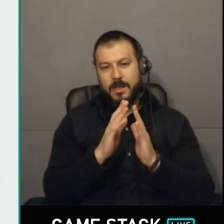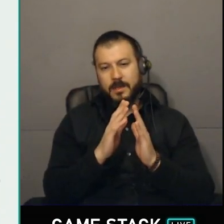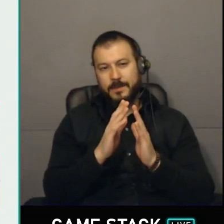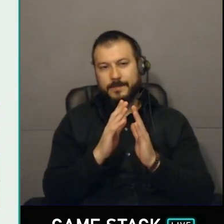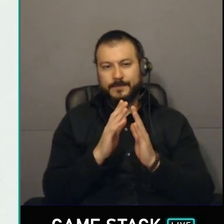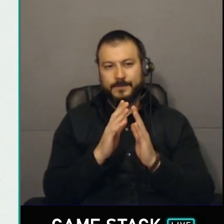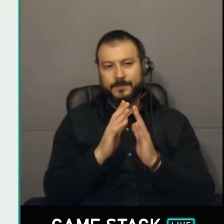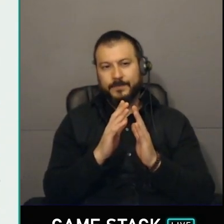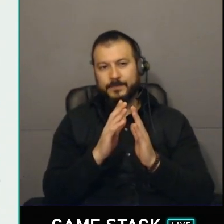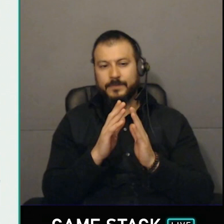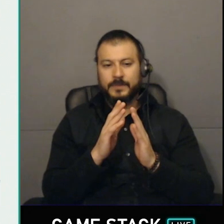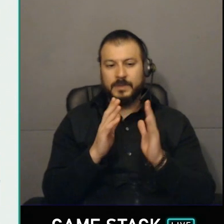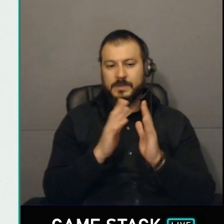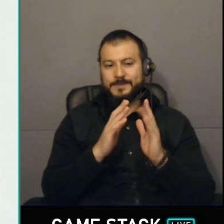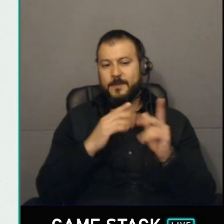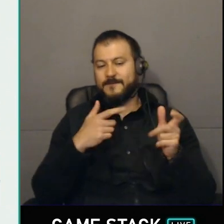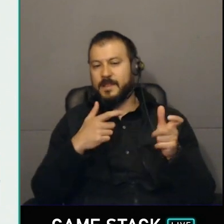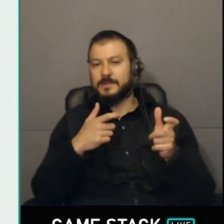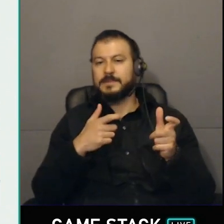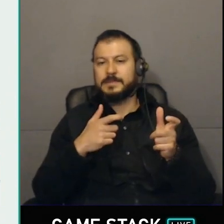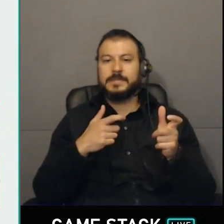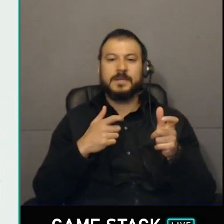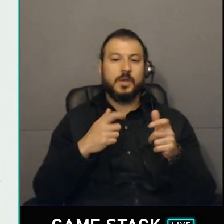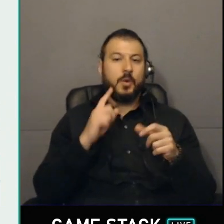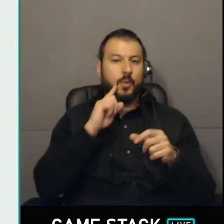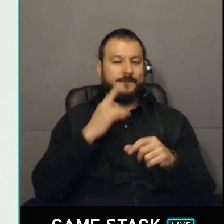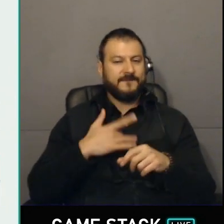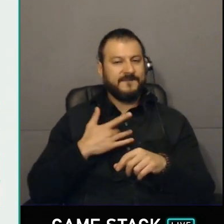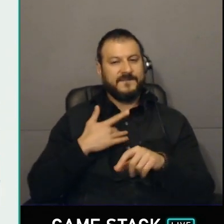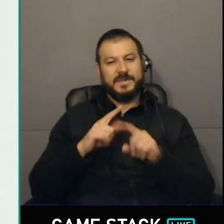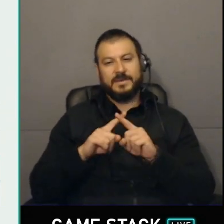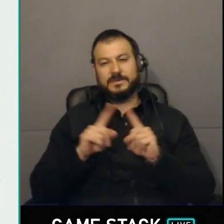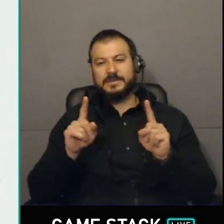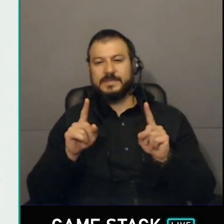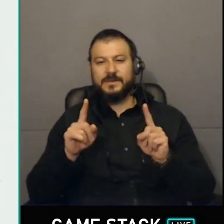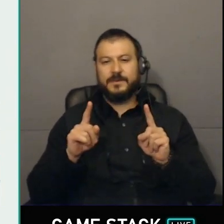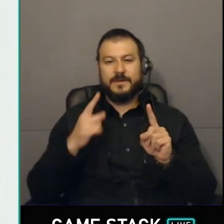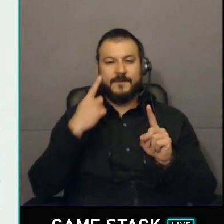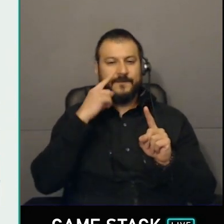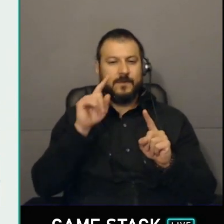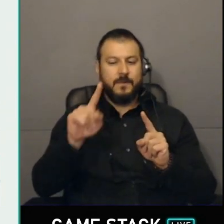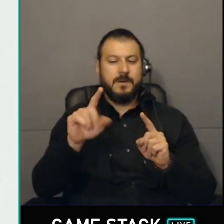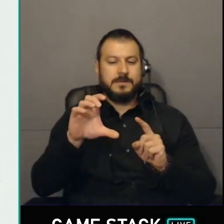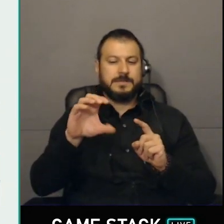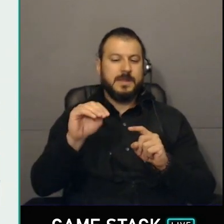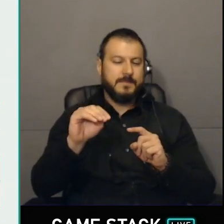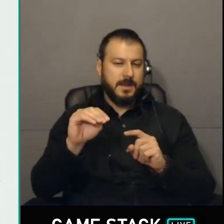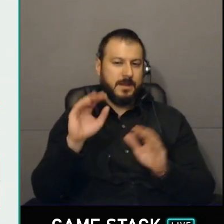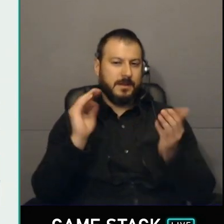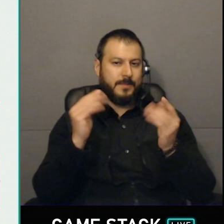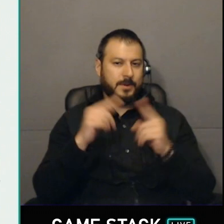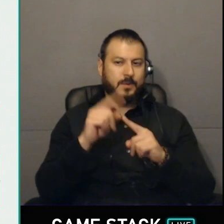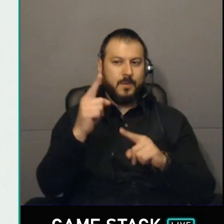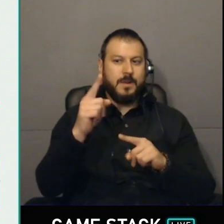small velocity is going to feel different for a one centimeter object compared to a one meter object. It's the